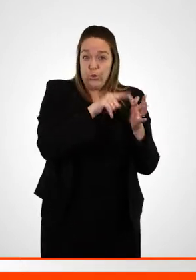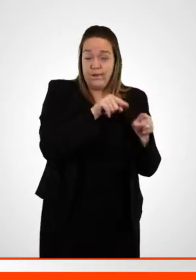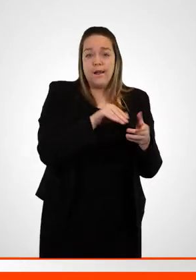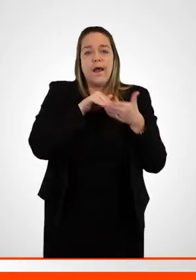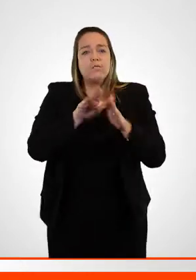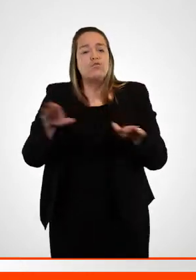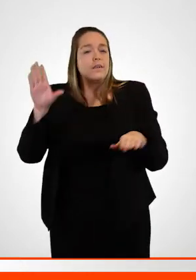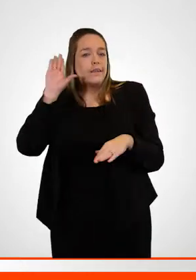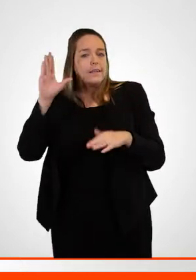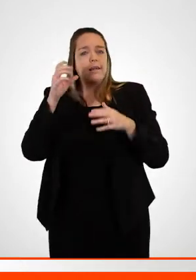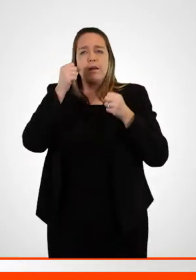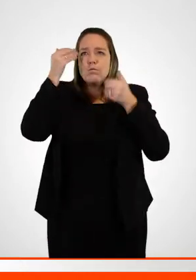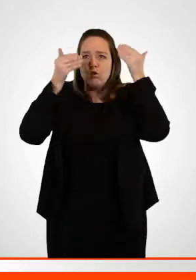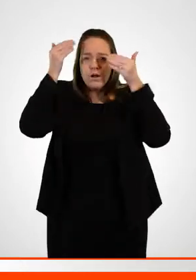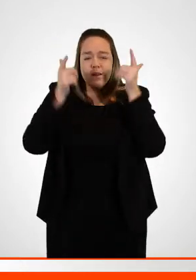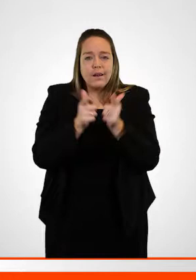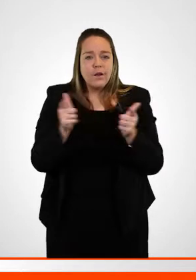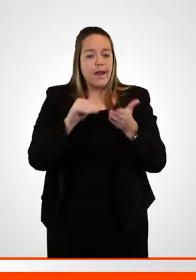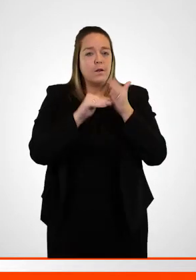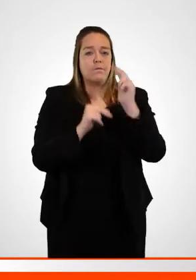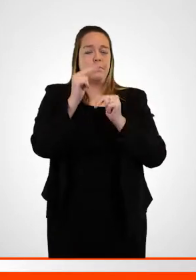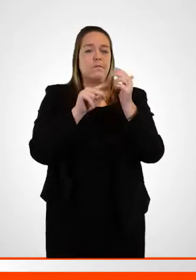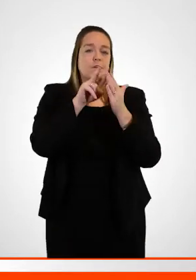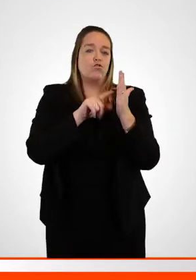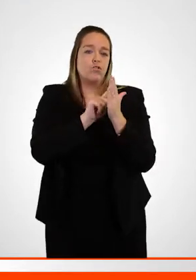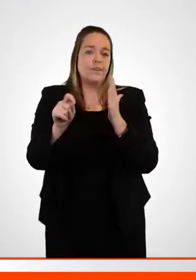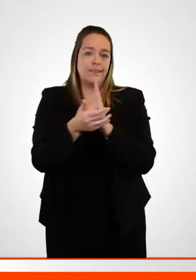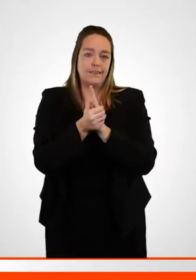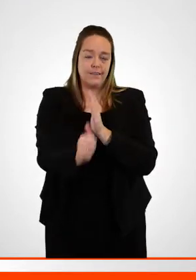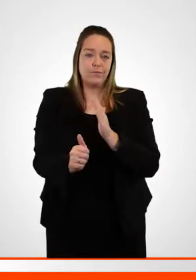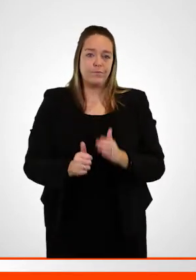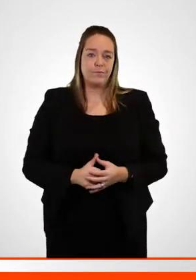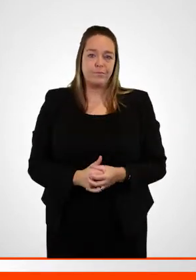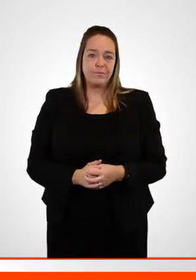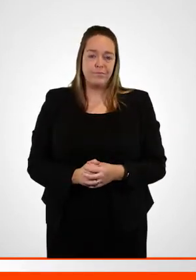and ultimately develop their literacy skills.